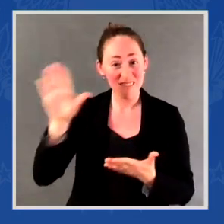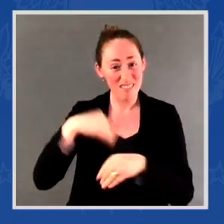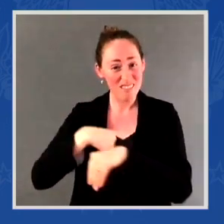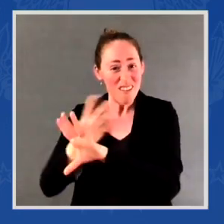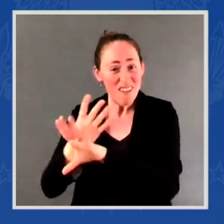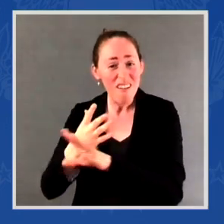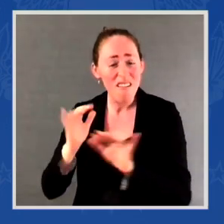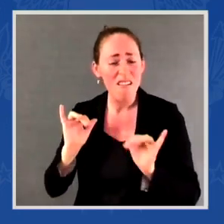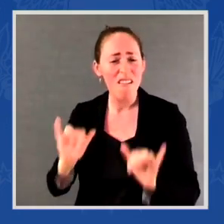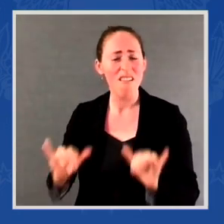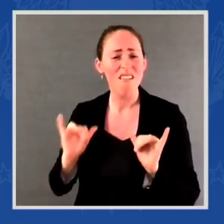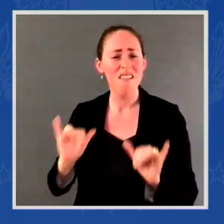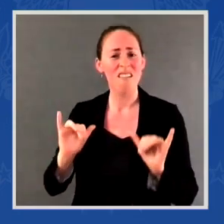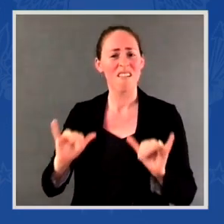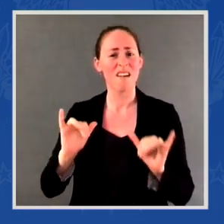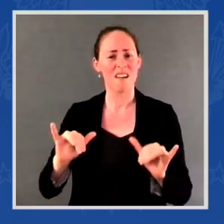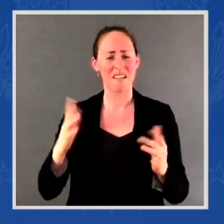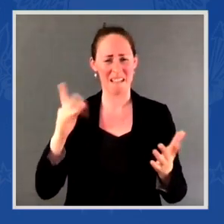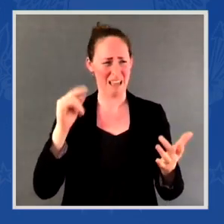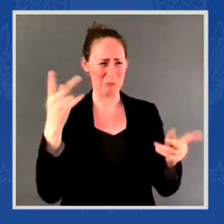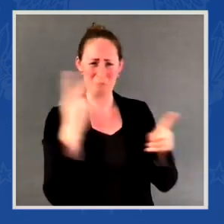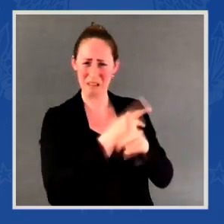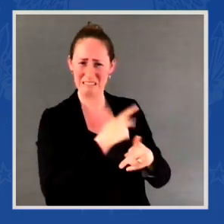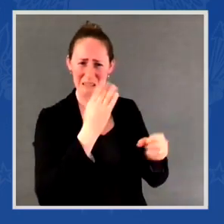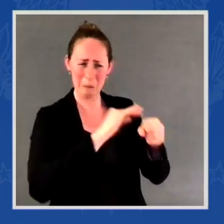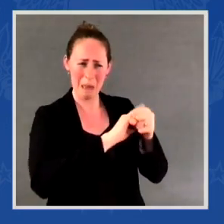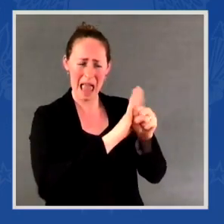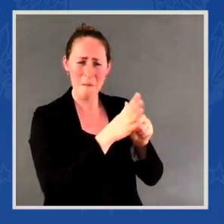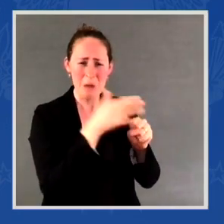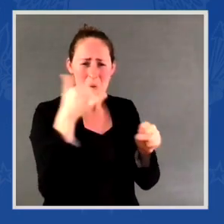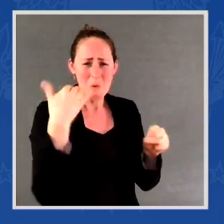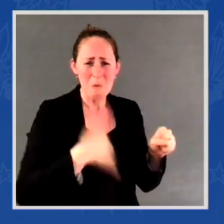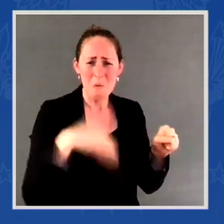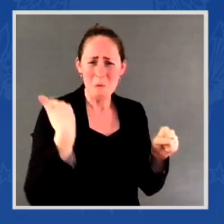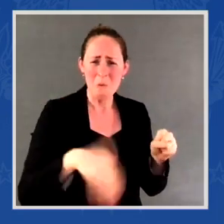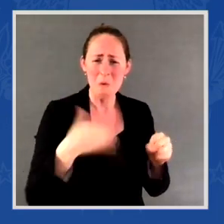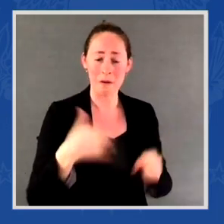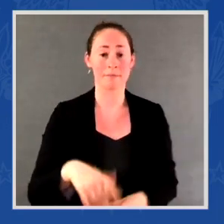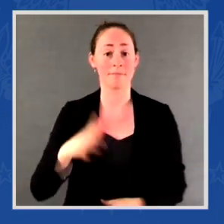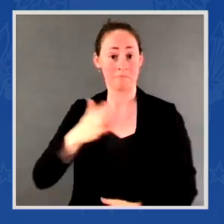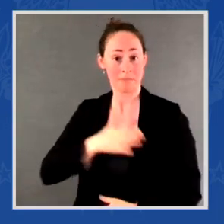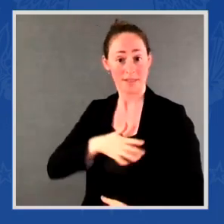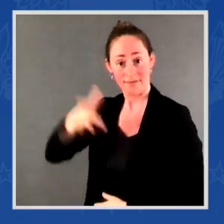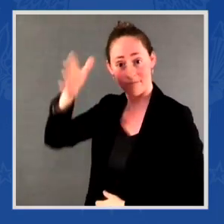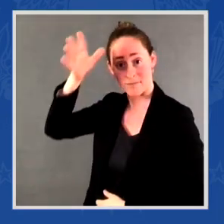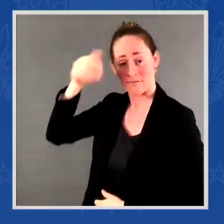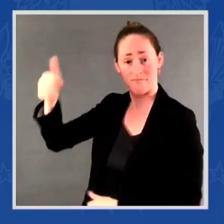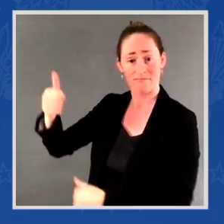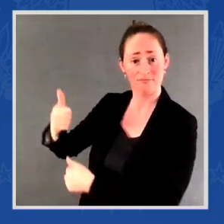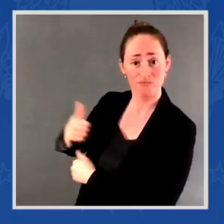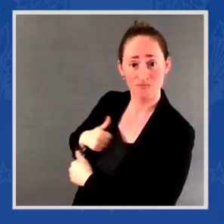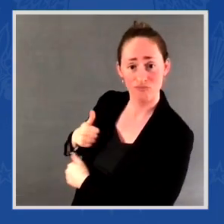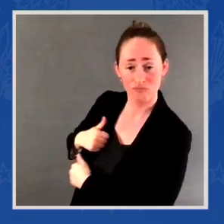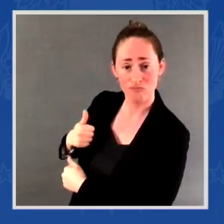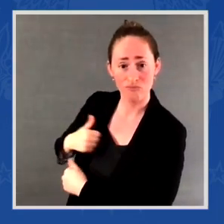as someone with a father in the army and a mother with a serious respiratory condition. I knew that our physical distance was needed